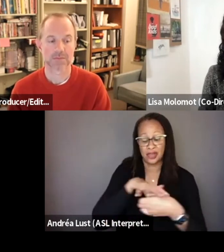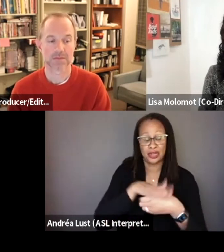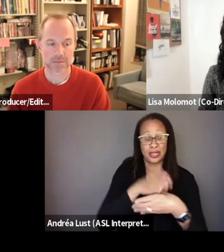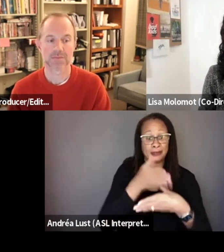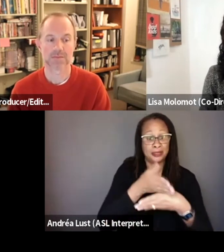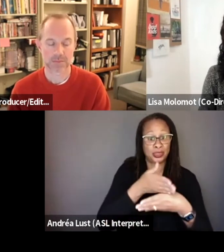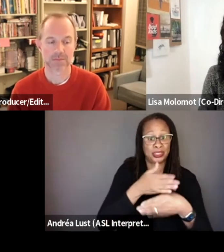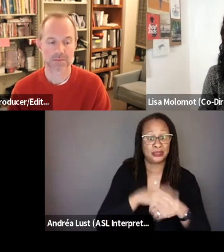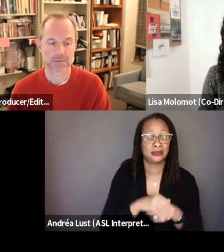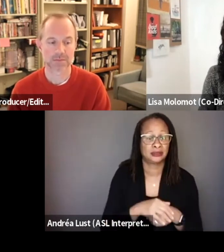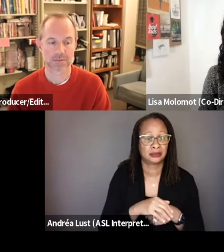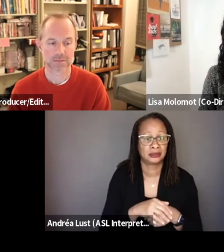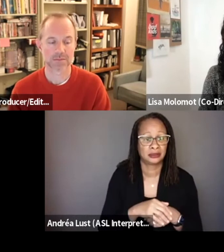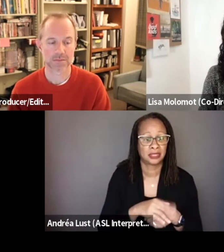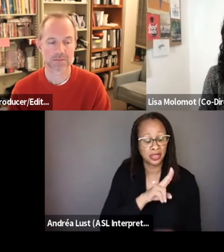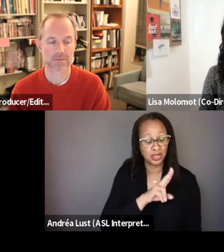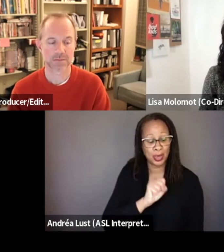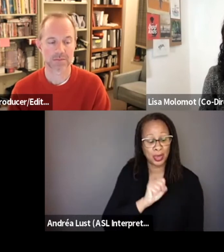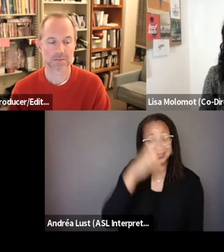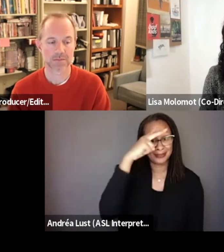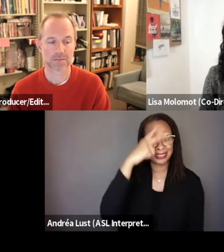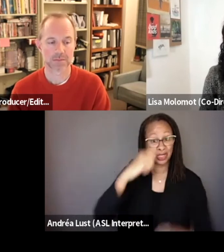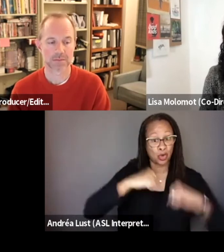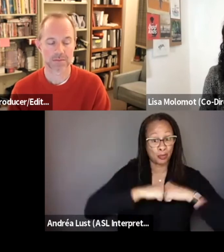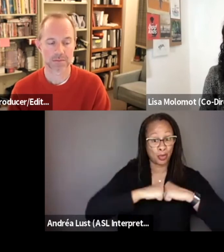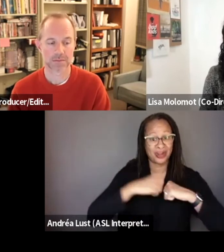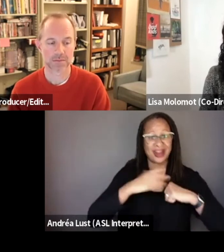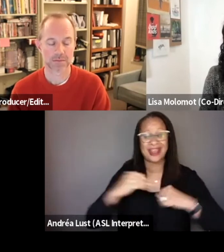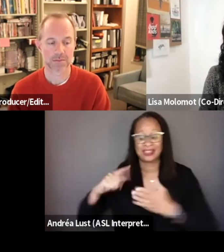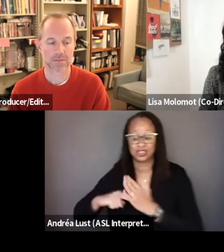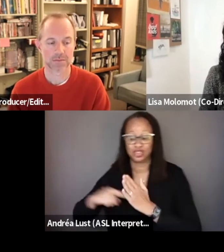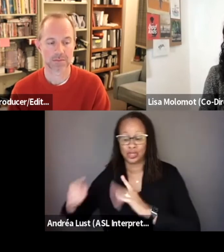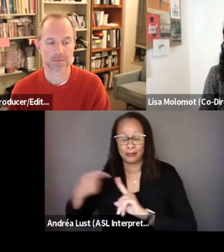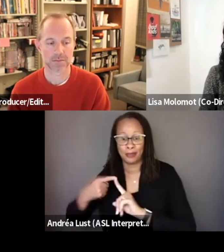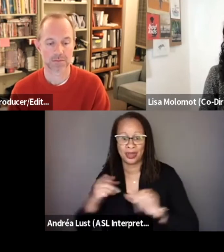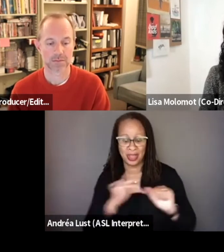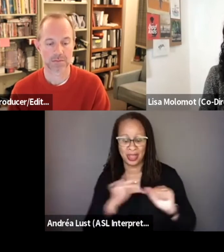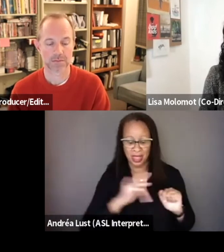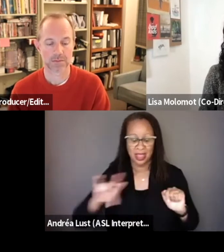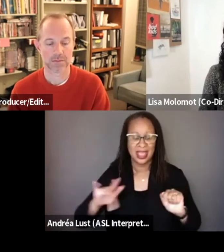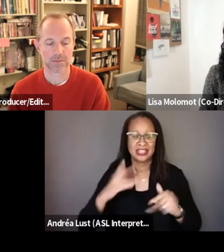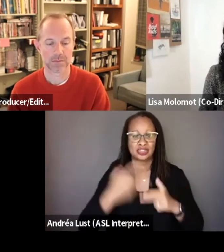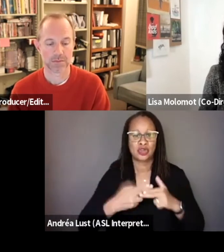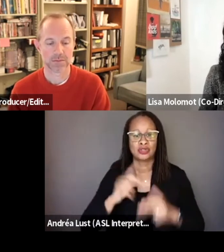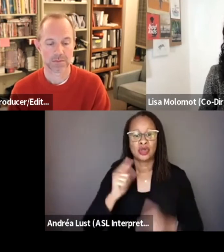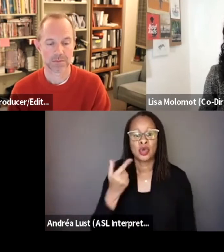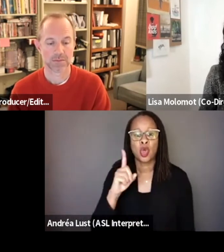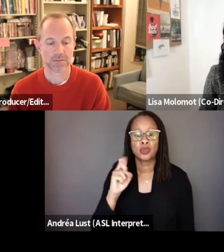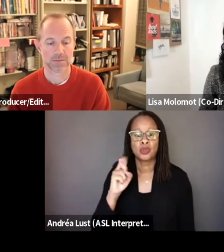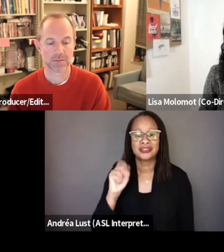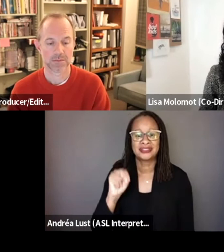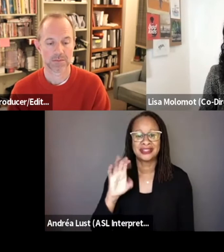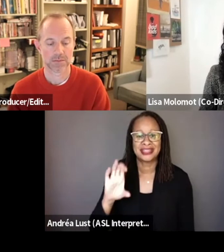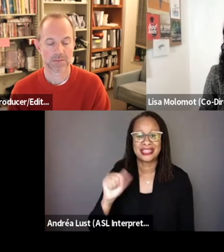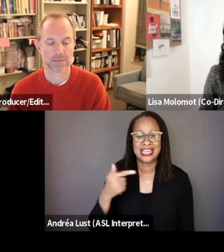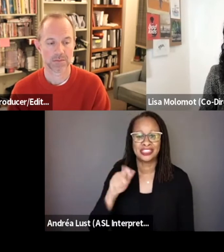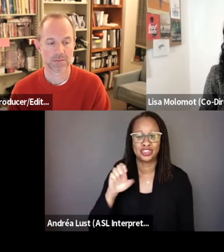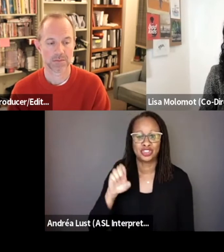the U.S.-Mexico border and the checkpoint, which is called the golden cage, and it's an area where migrants,